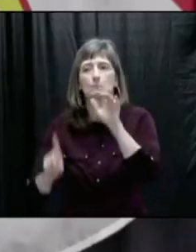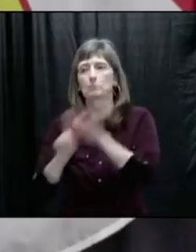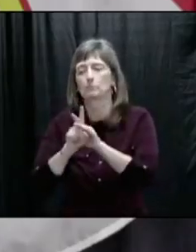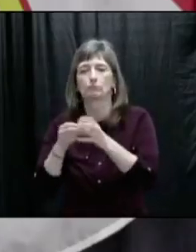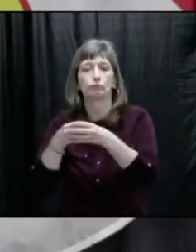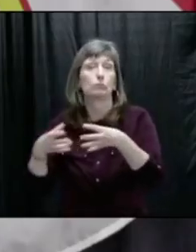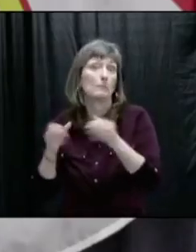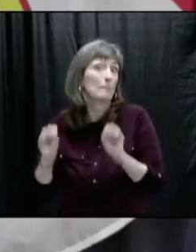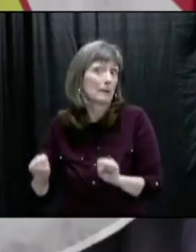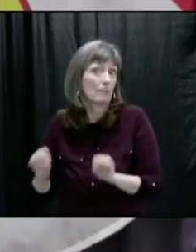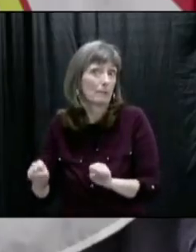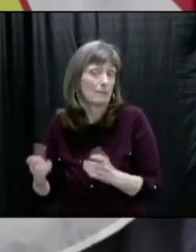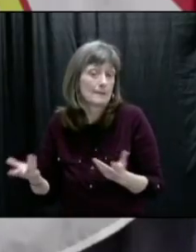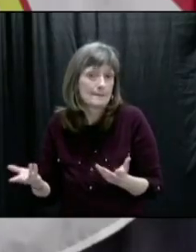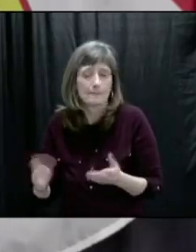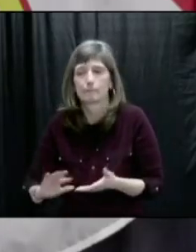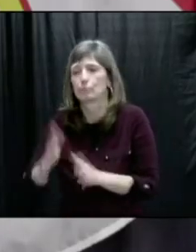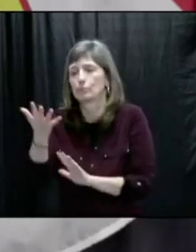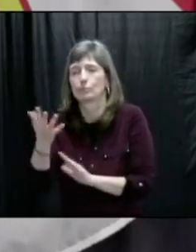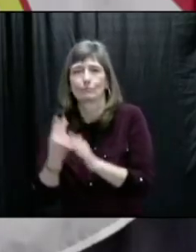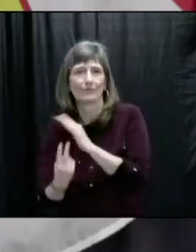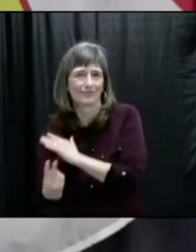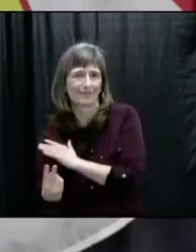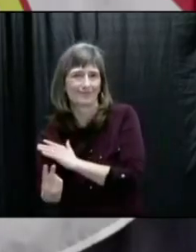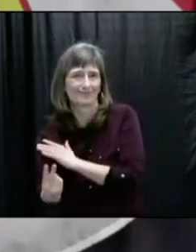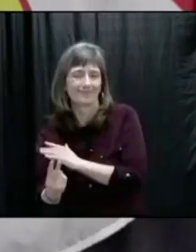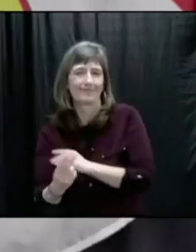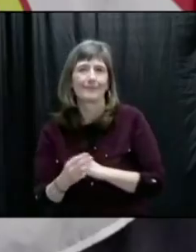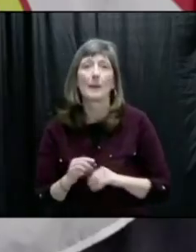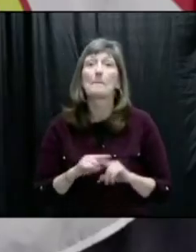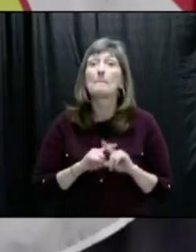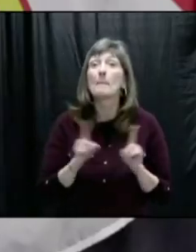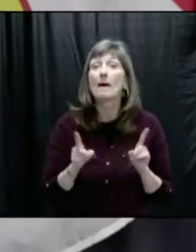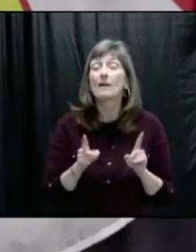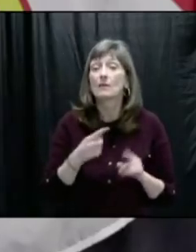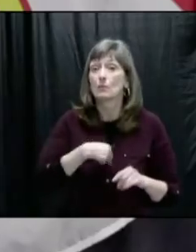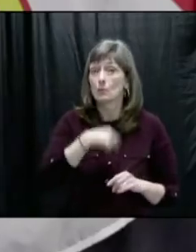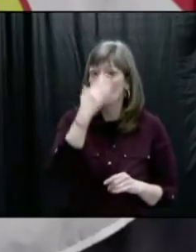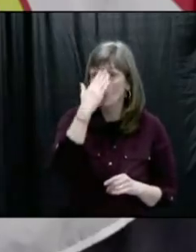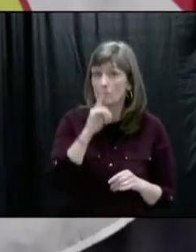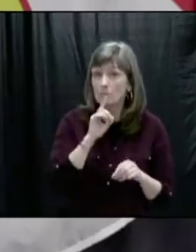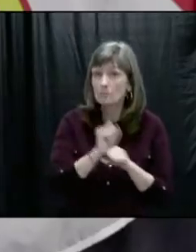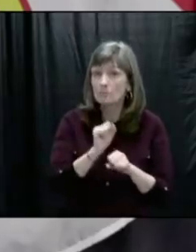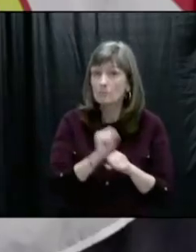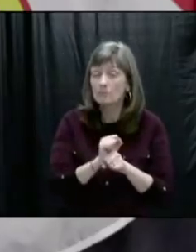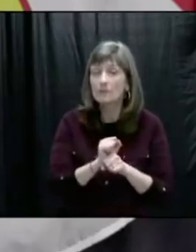CHANGE. WHAT IS CERTAIN THAT EVERYONE IS SUSCEPTIBLE TO THE COVID-19